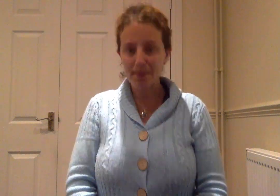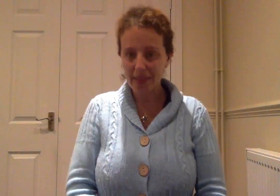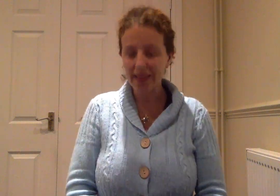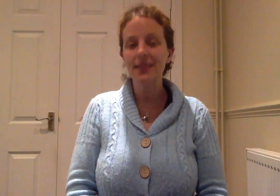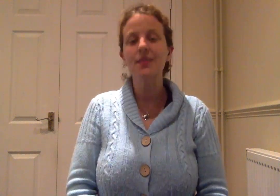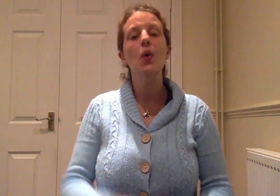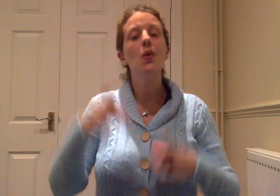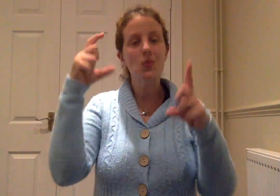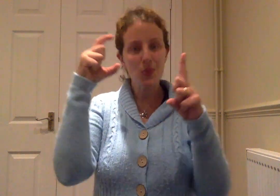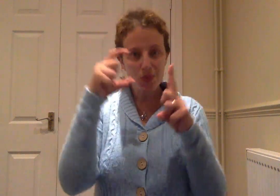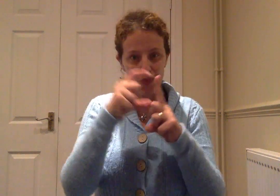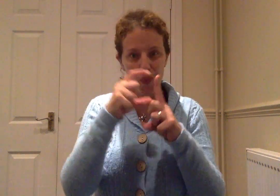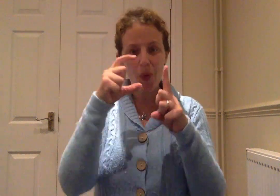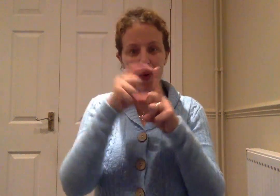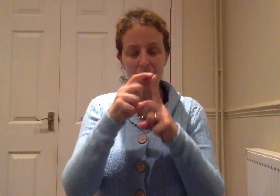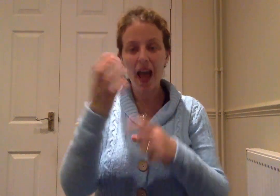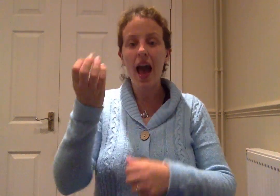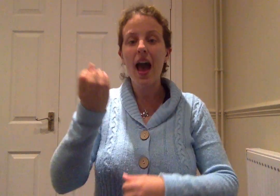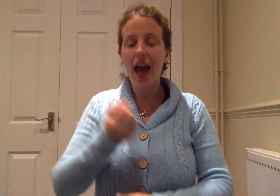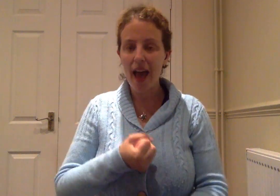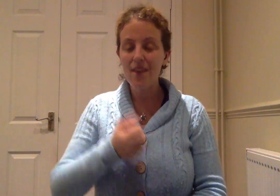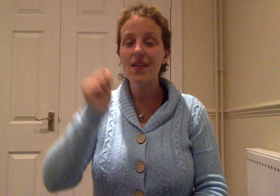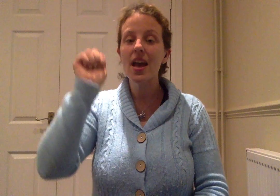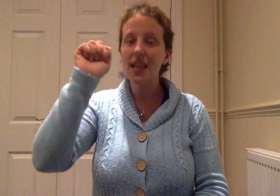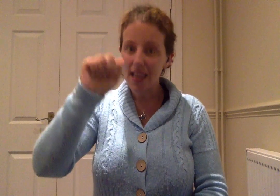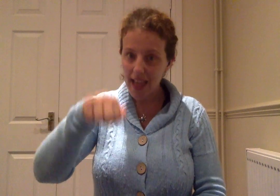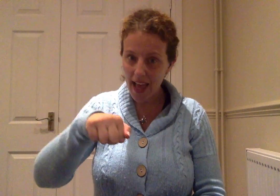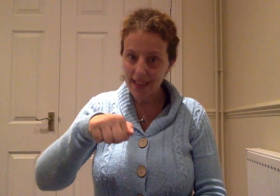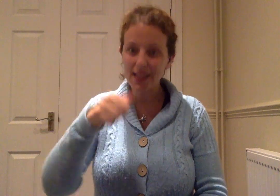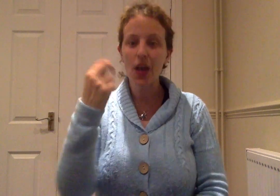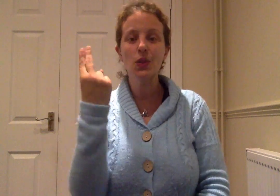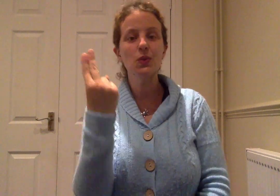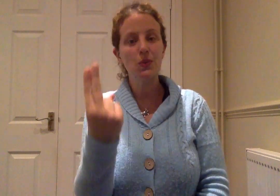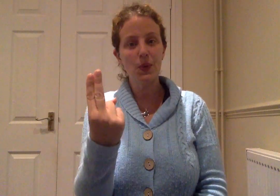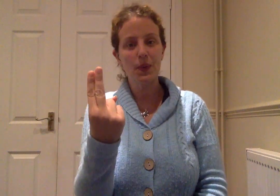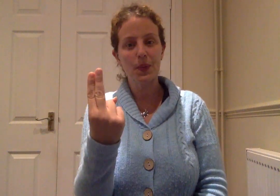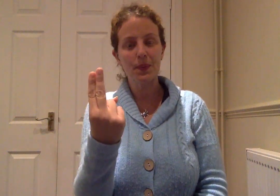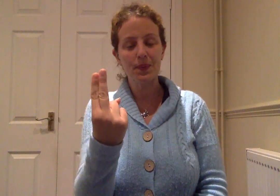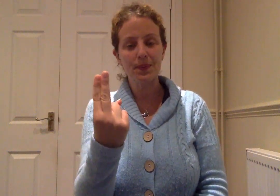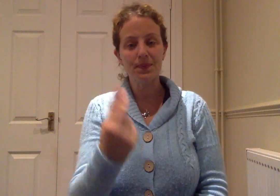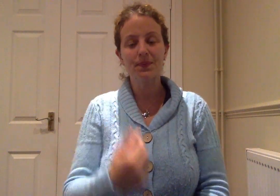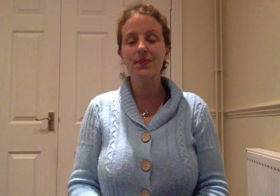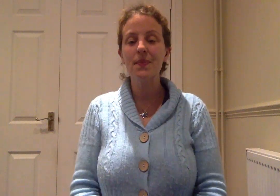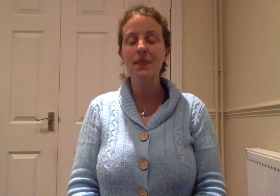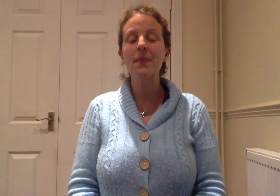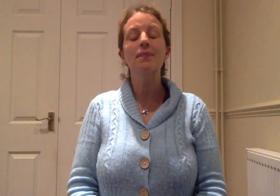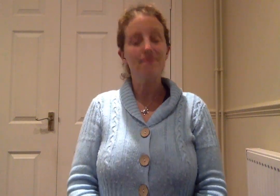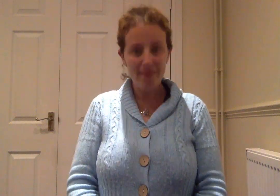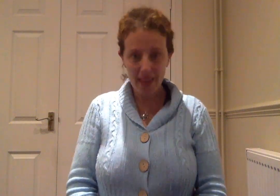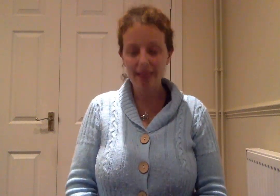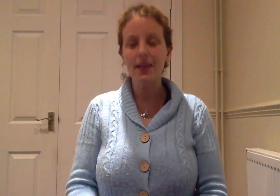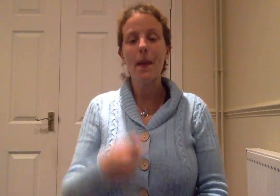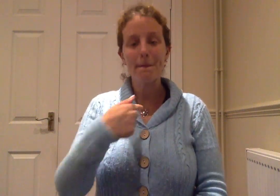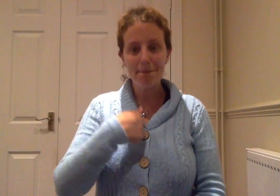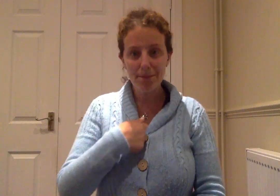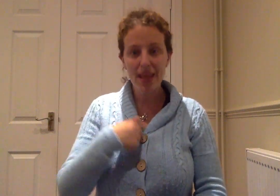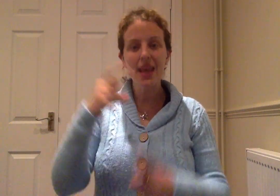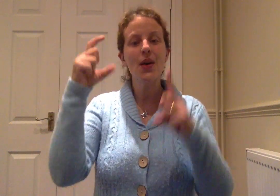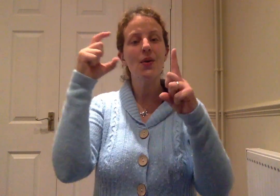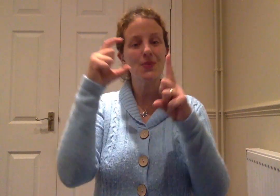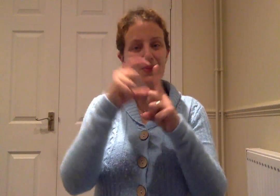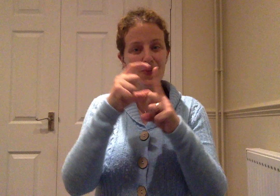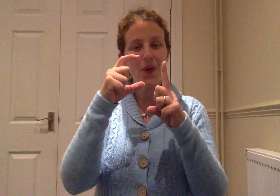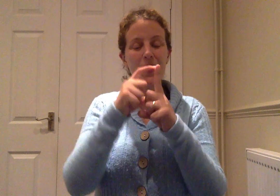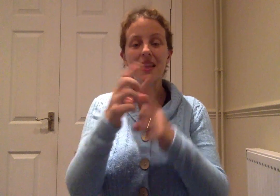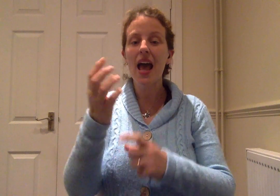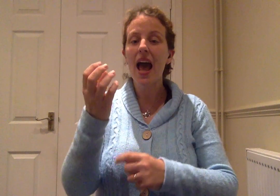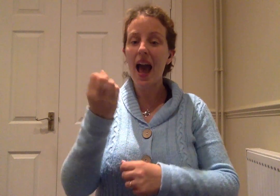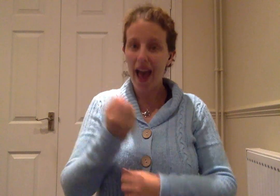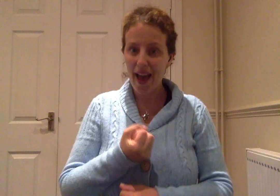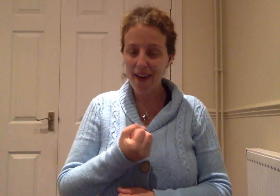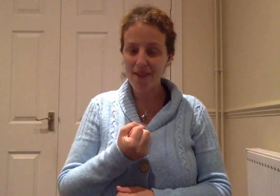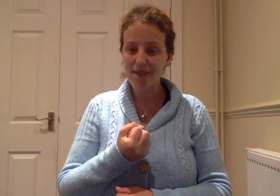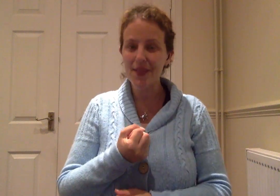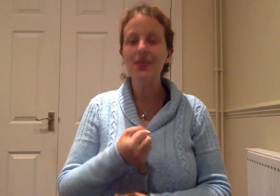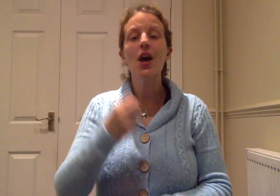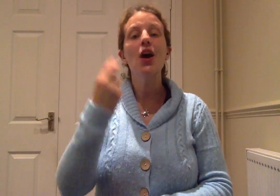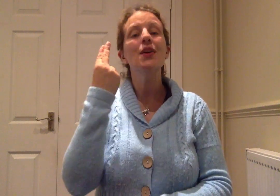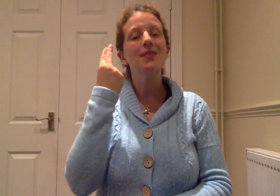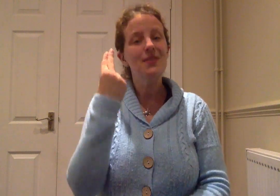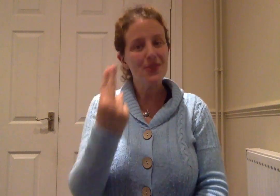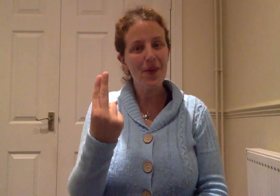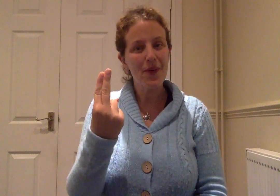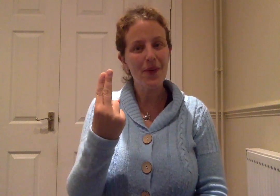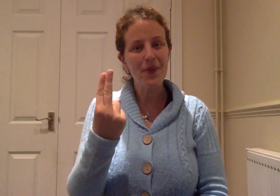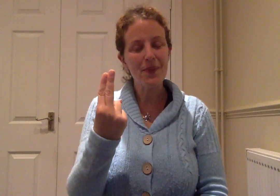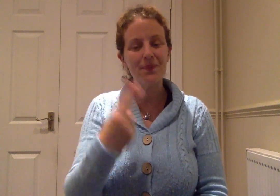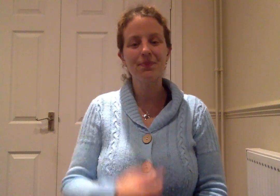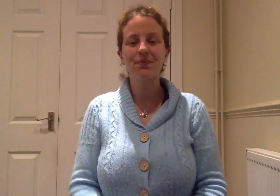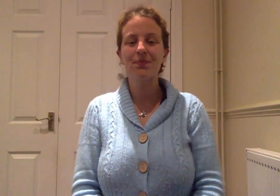Yes daughter have yes, two.